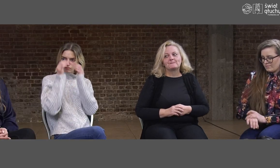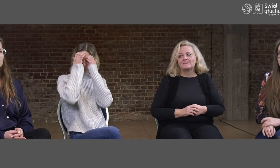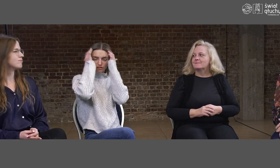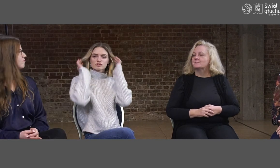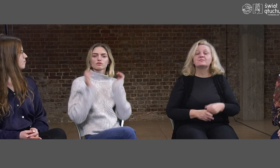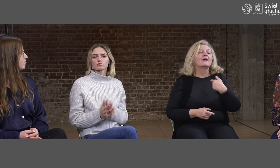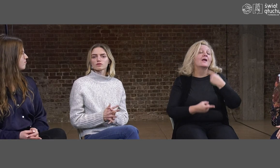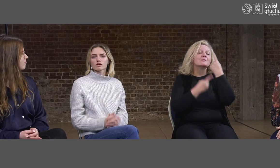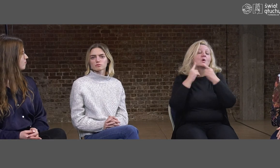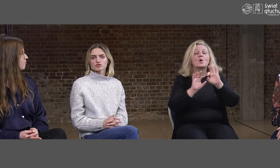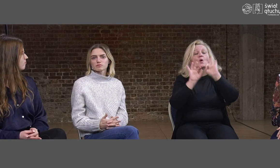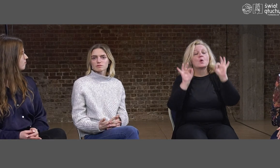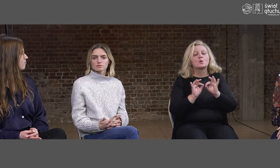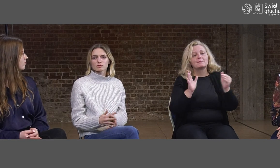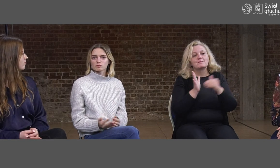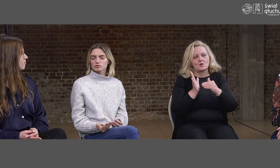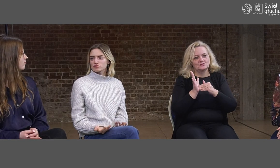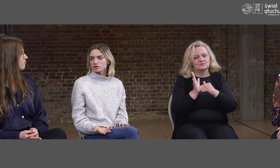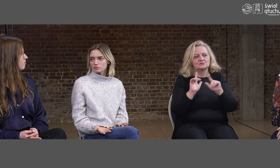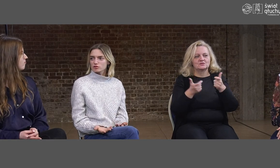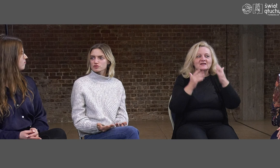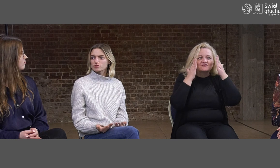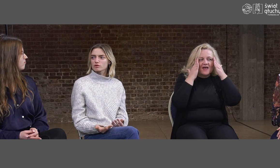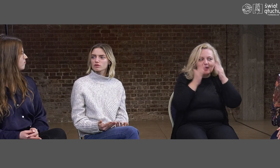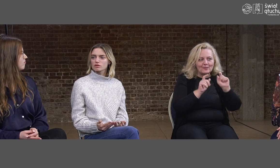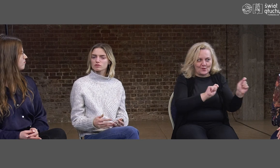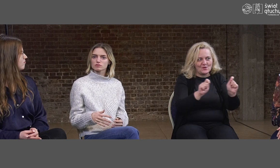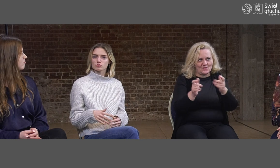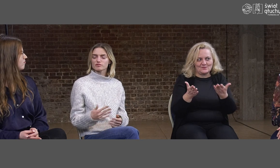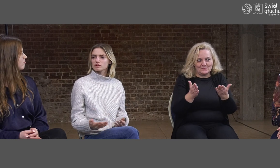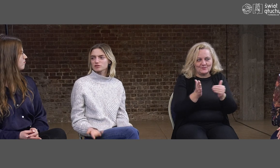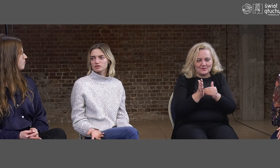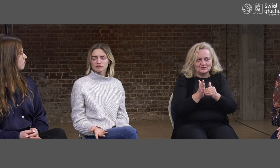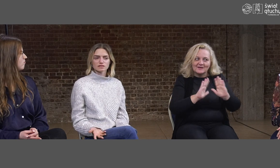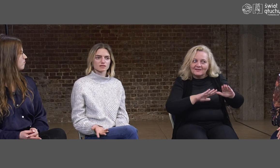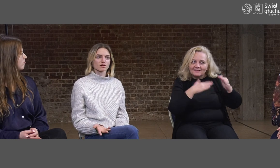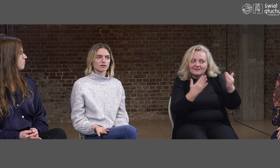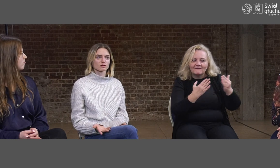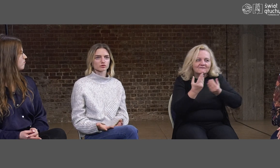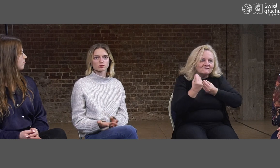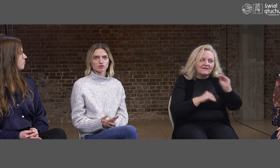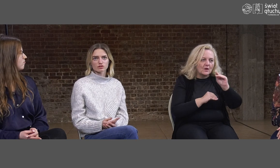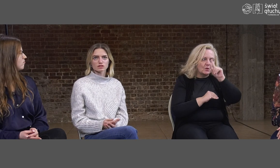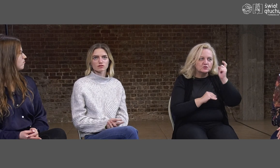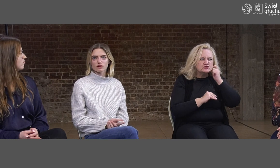[Weronika]: I think in general you need is just awareness, to make as many as many people hearing,